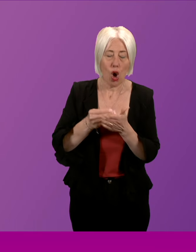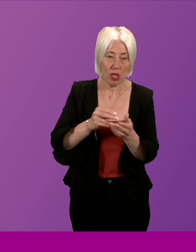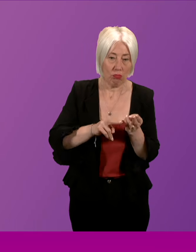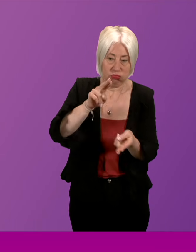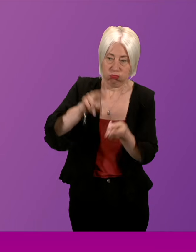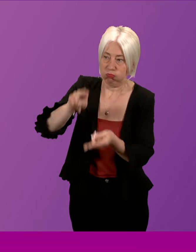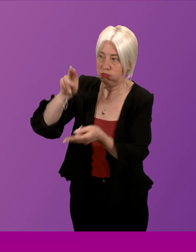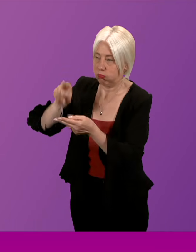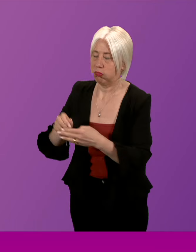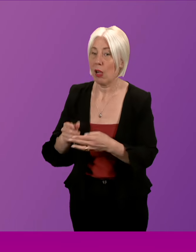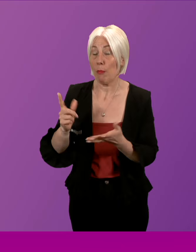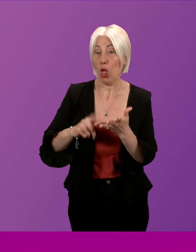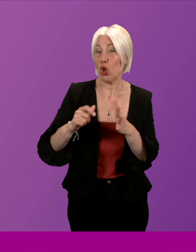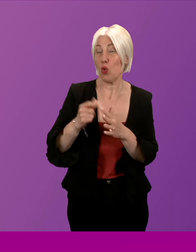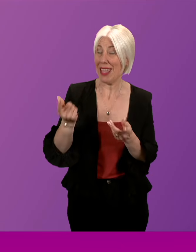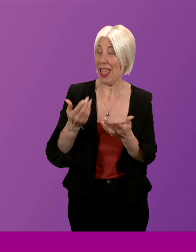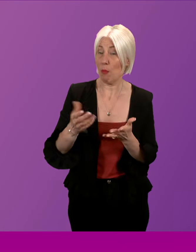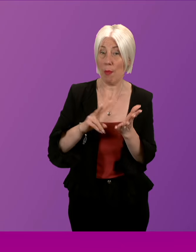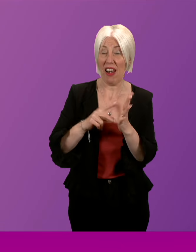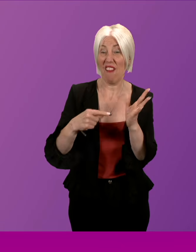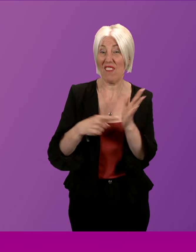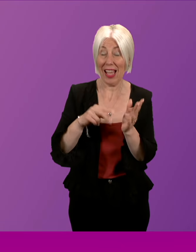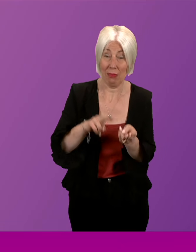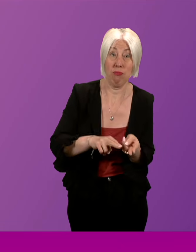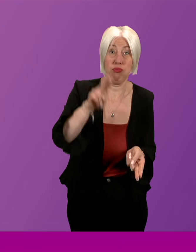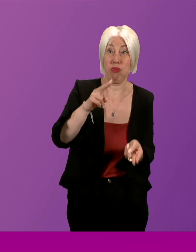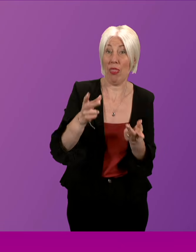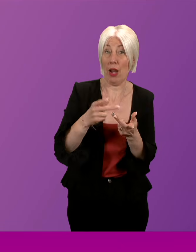the United Kingdom already charges VAT at a far higher rate than most other European countries,